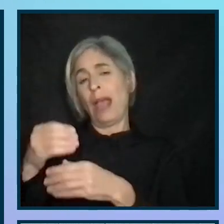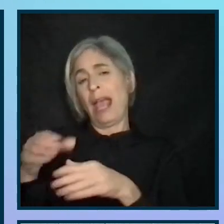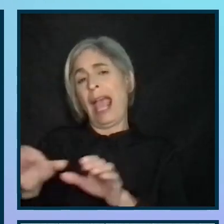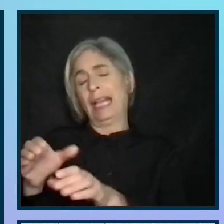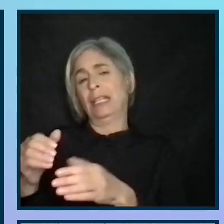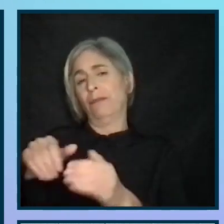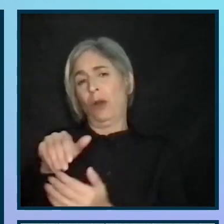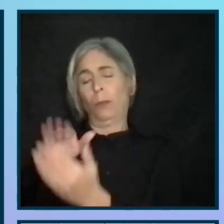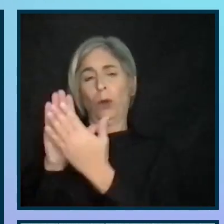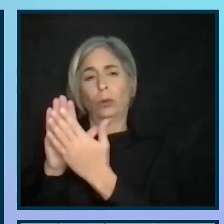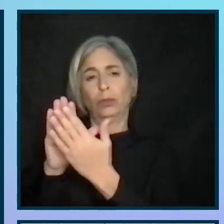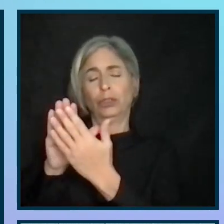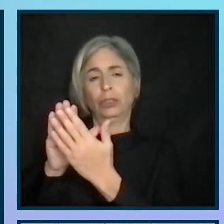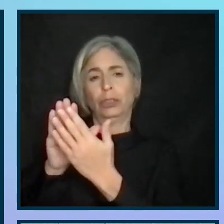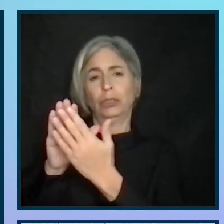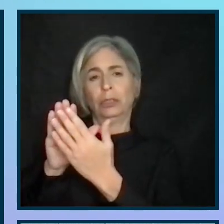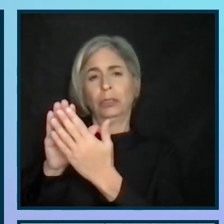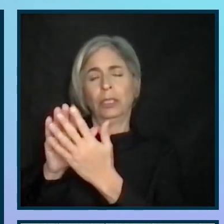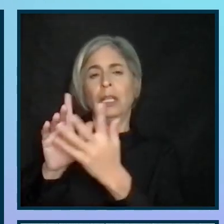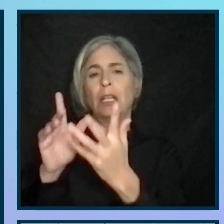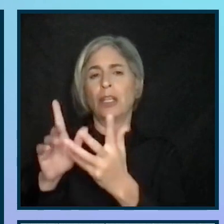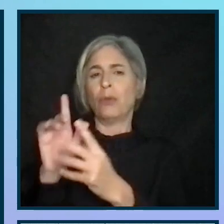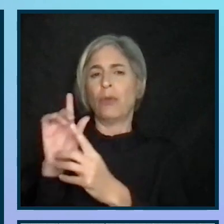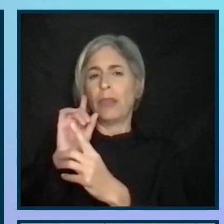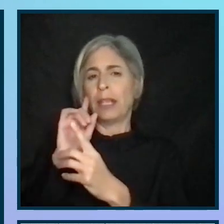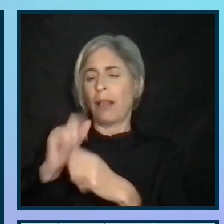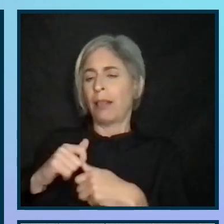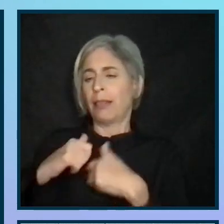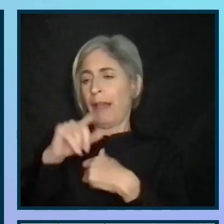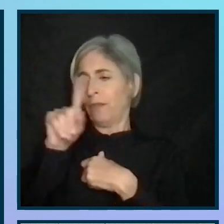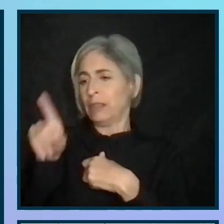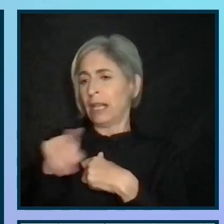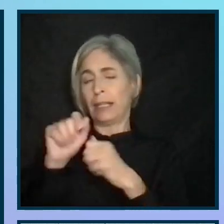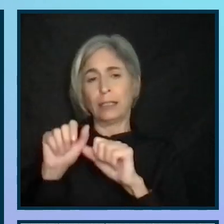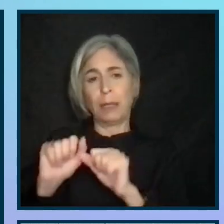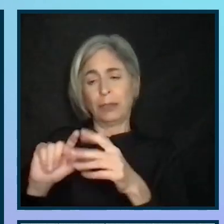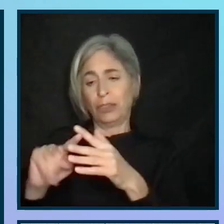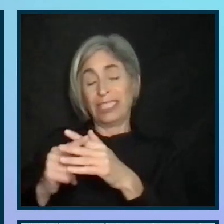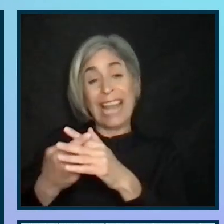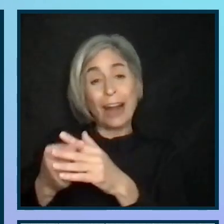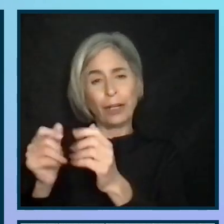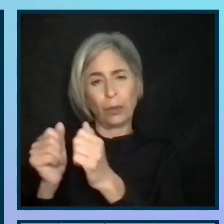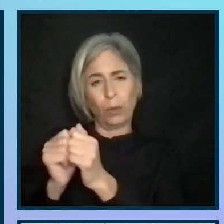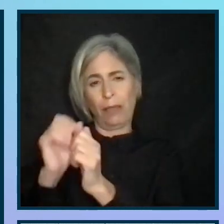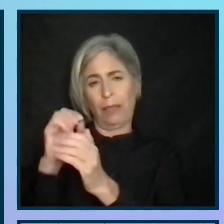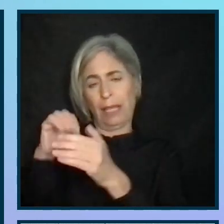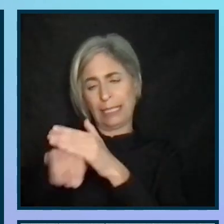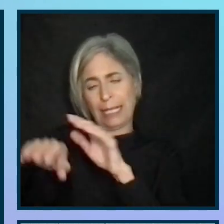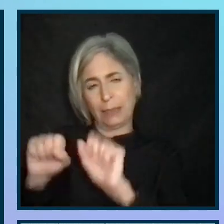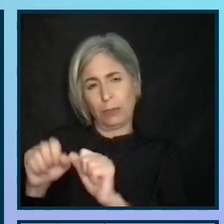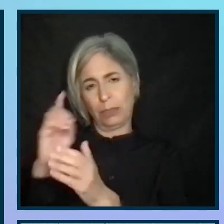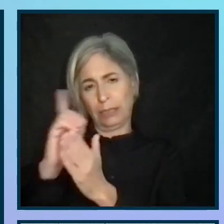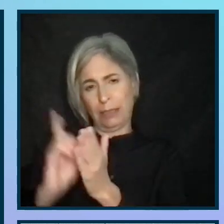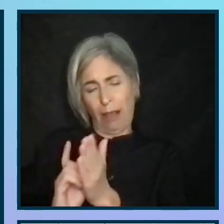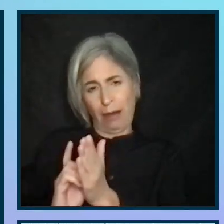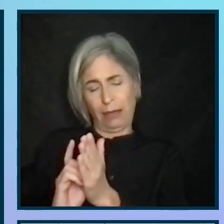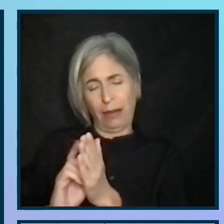you're shifting as far left in the product development life cycle as possible, and starting with accessible designs. And that proactive nature is carried